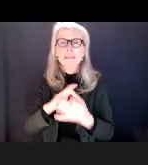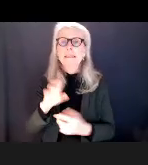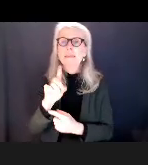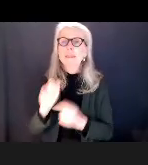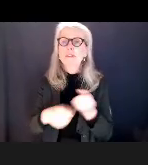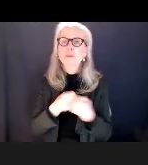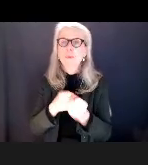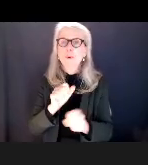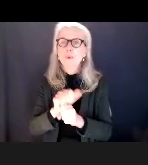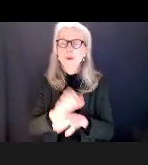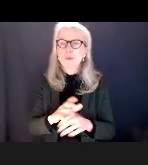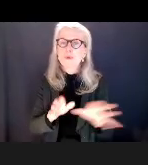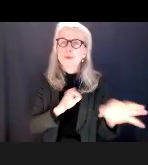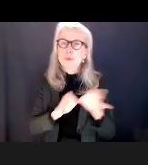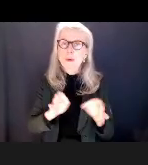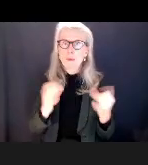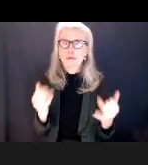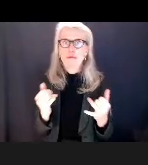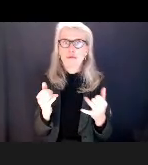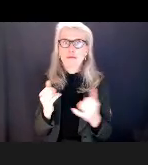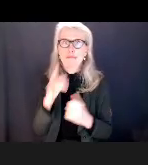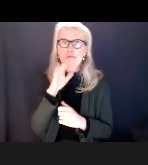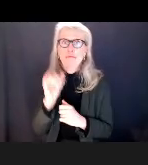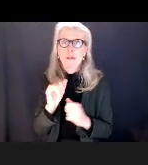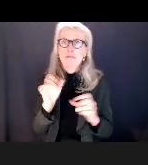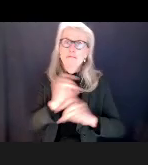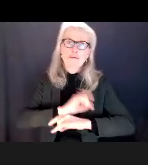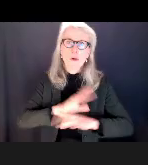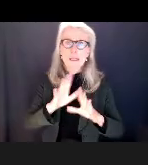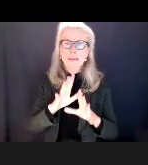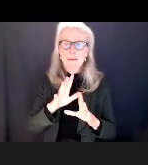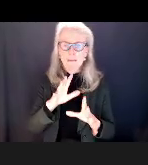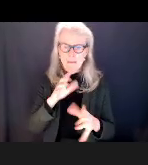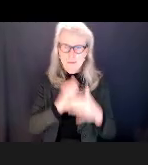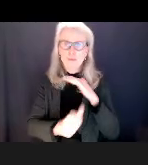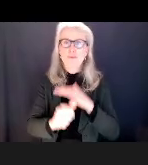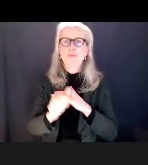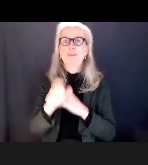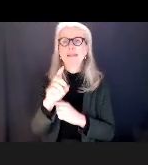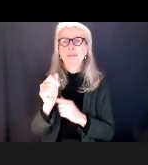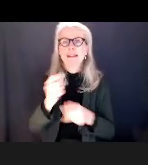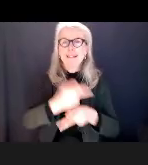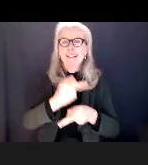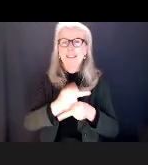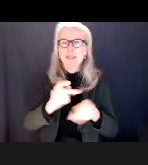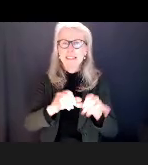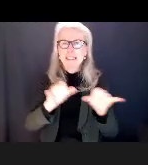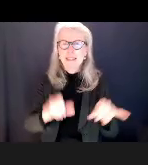the current state of crisis within disability care systems, as the Ontario government moves